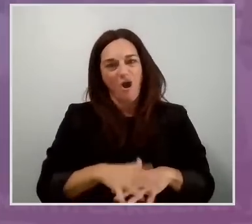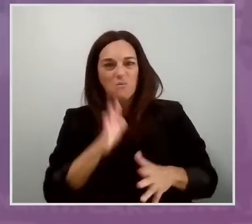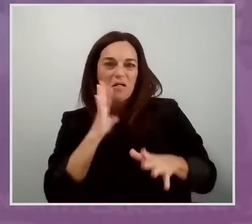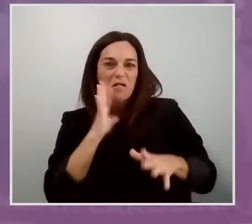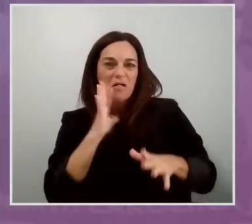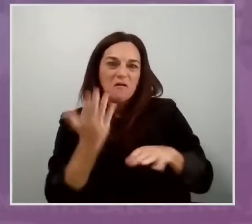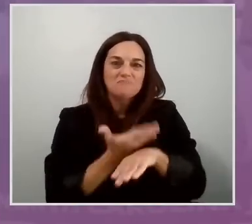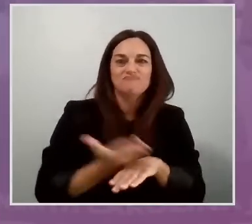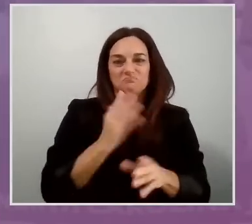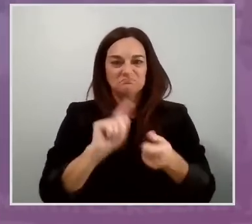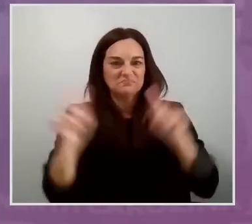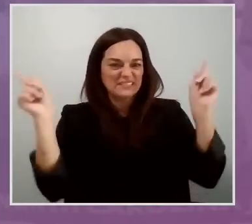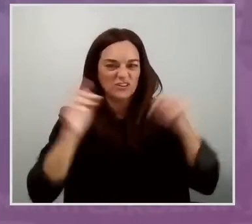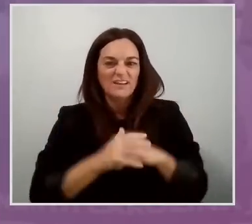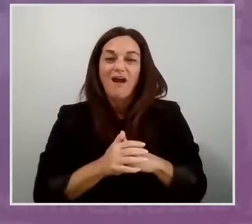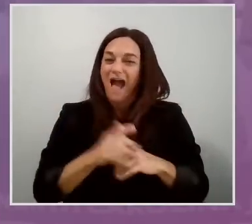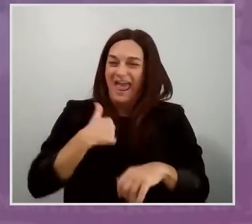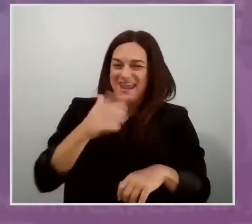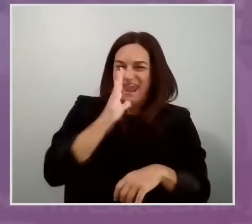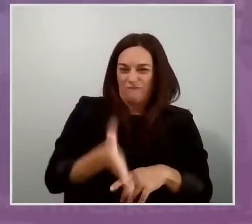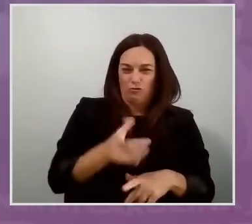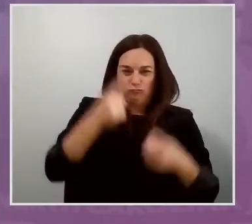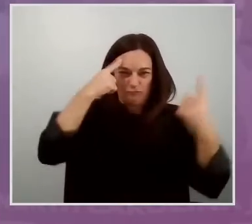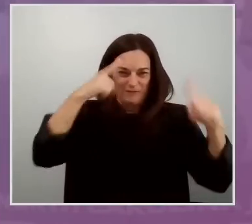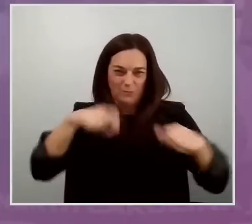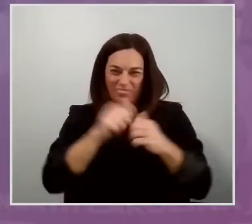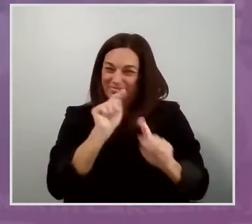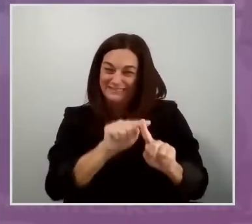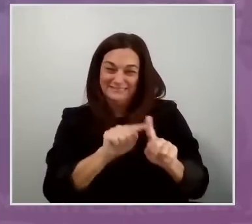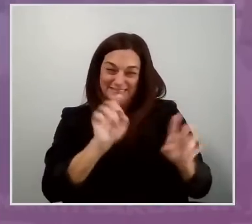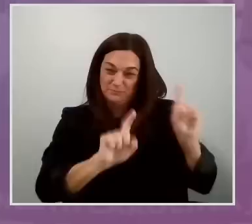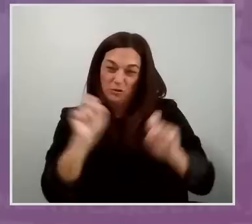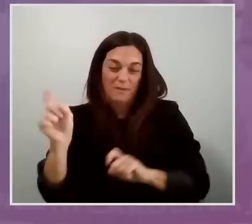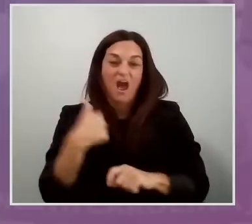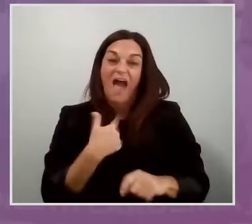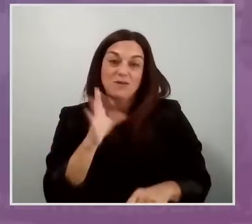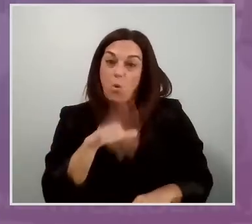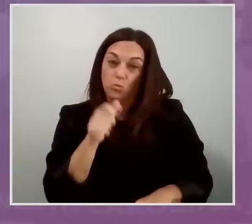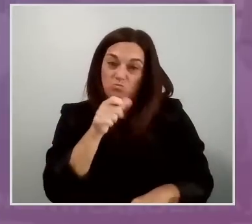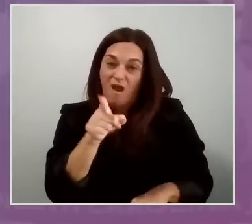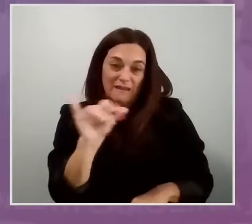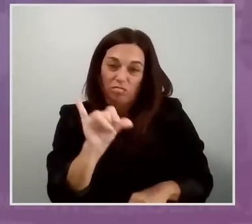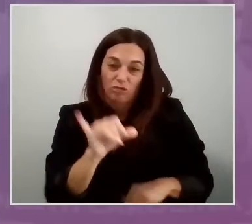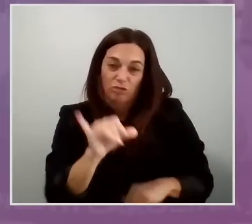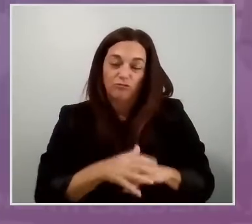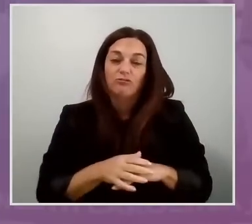HE'S GOING TO SHAKE THINGS UP. THAT'S WHAT THEY SAID. WELL, I NEVER WAS IN AGREEMENT